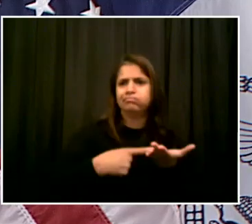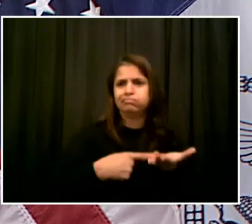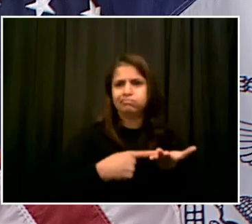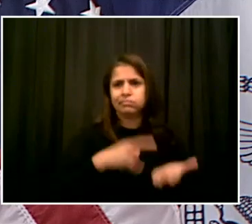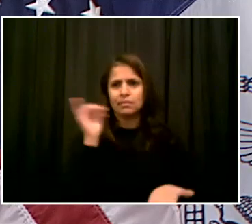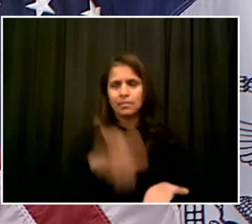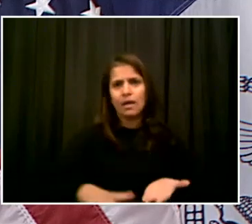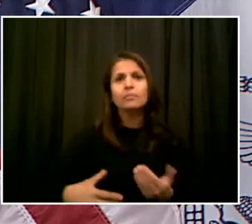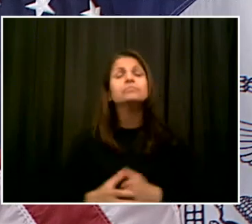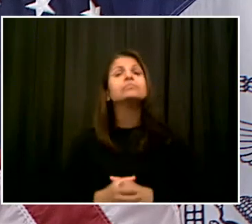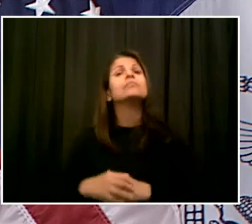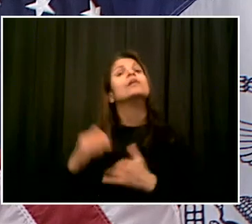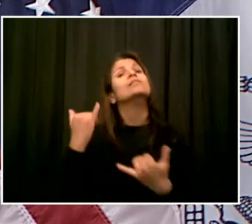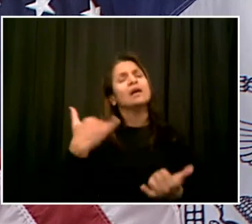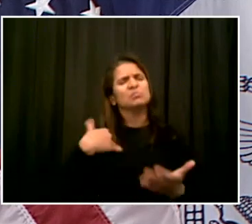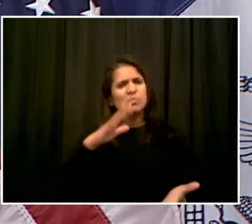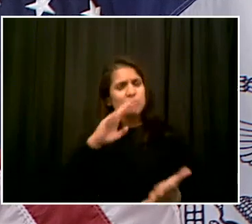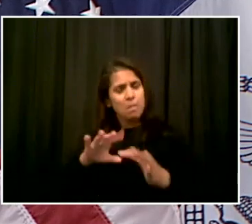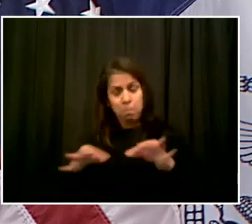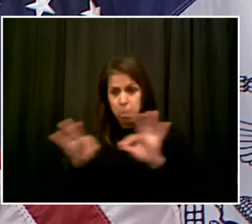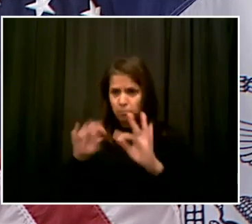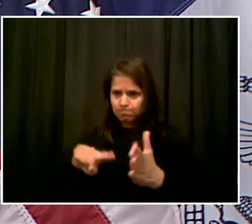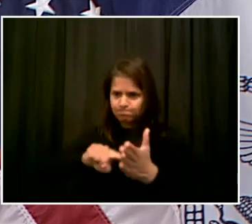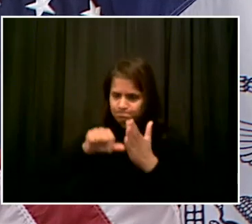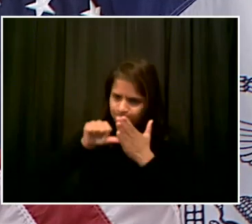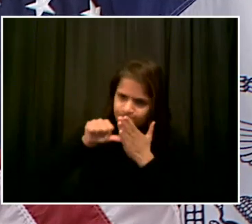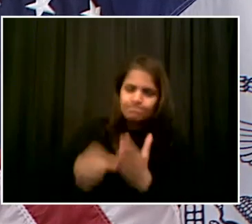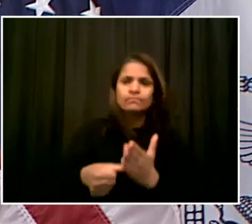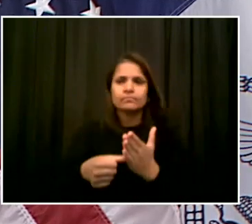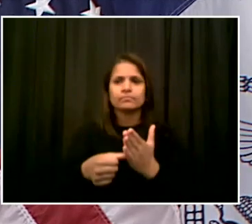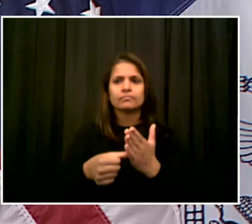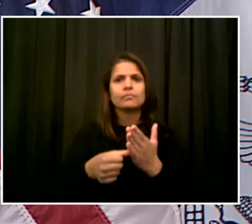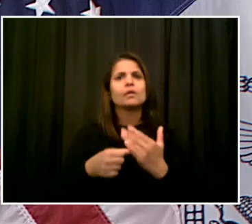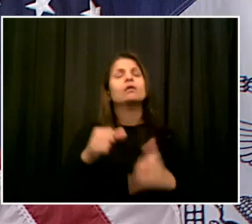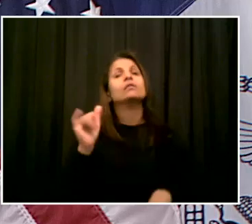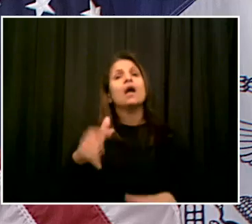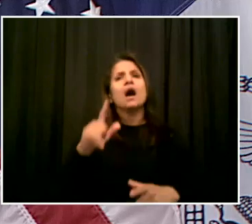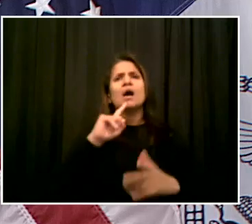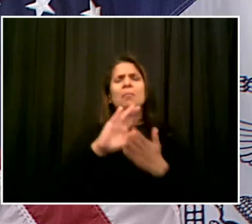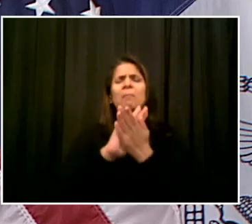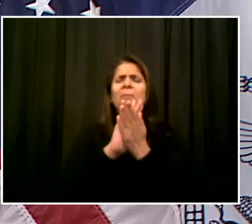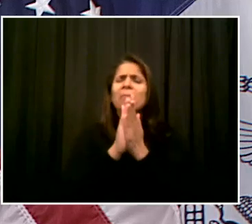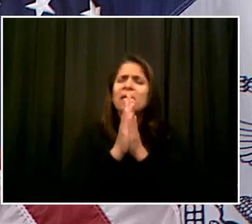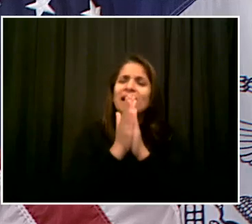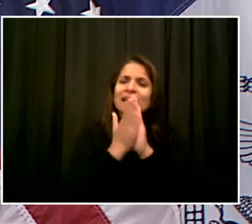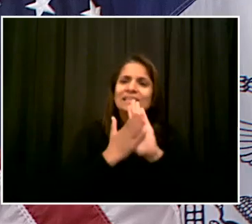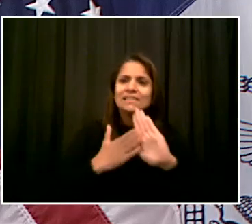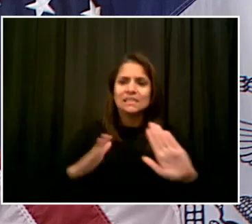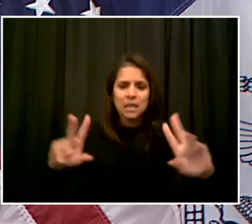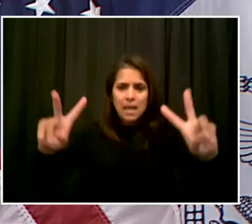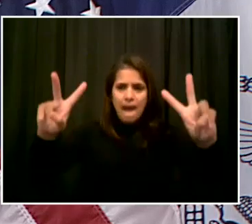ONEWILL ALWAYS SAY THE PEACEFUL PROTESTERS, NOT HET FKSOL WO H